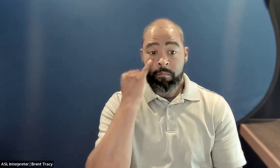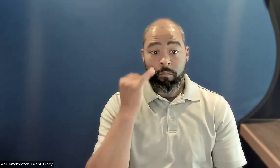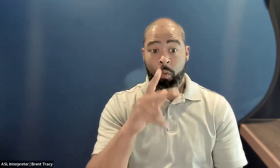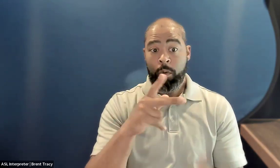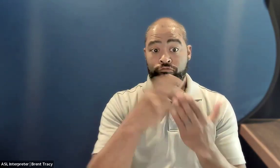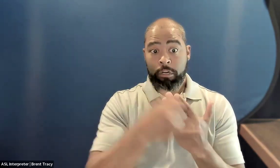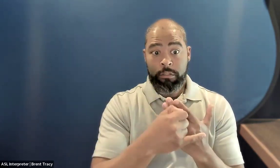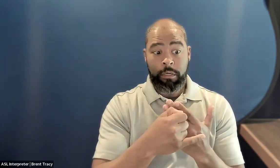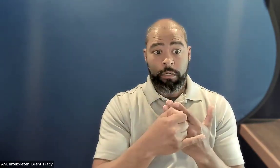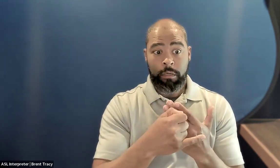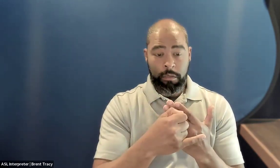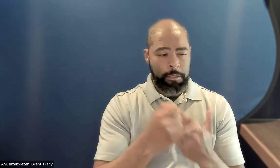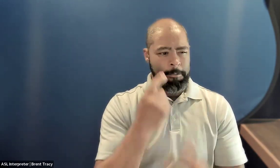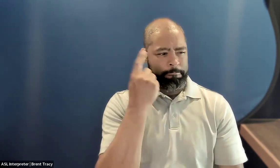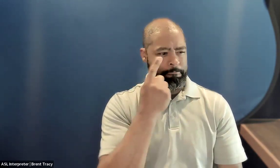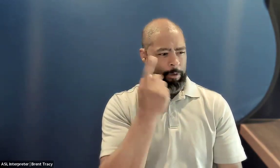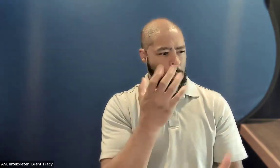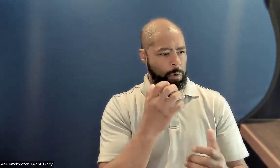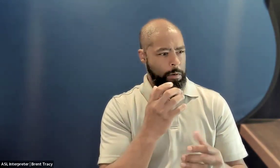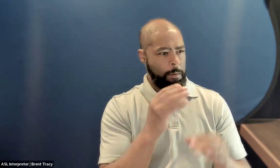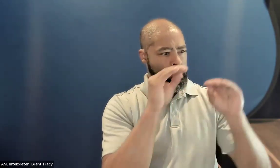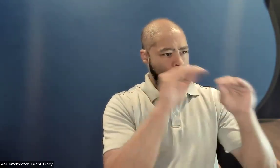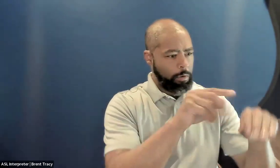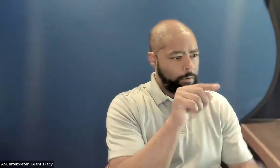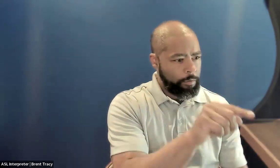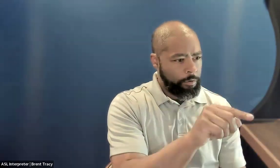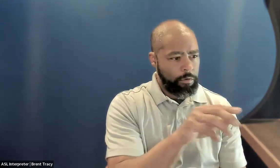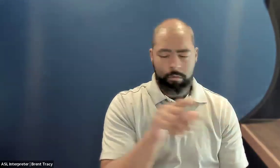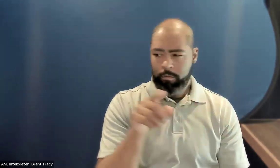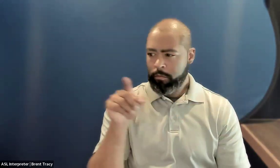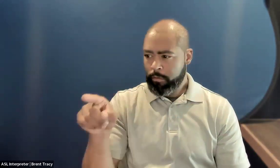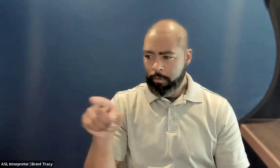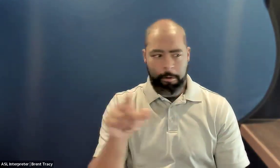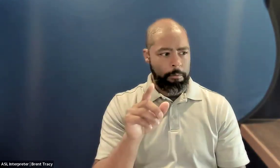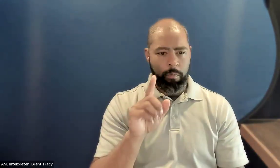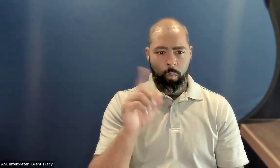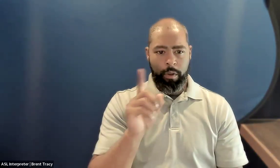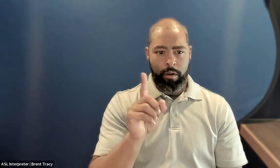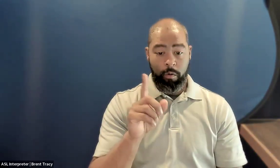it is and and getting a sense of what it will take to make the project climate resilient.